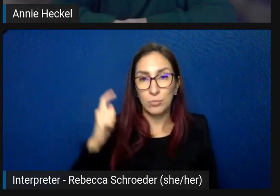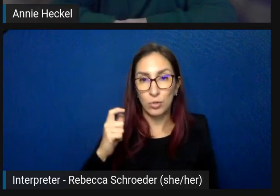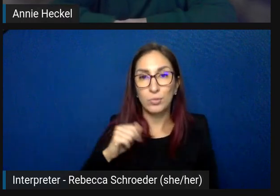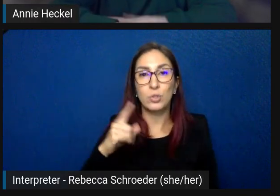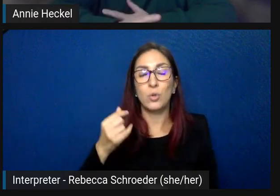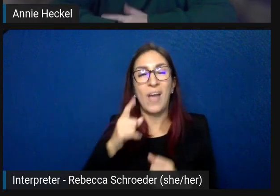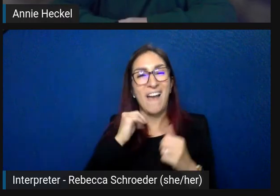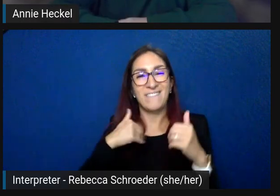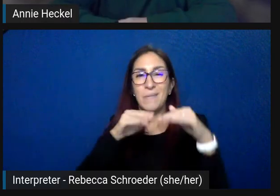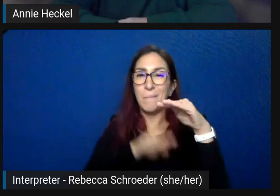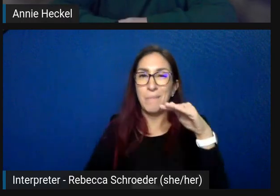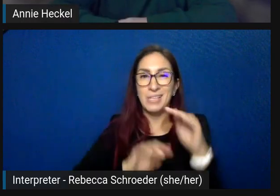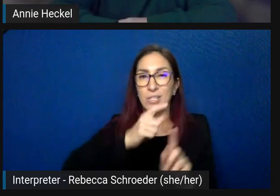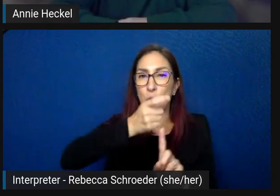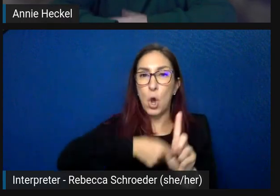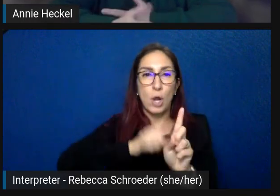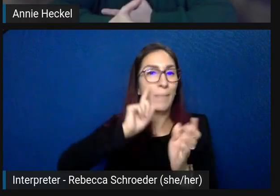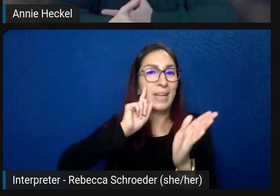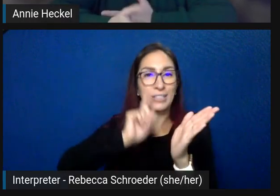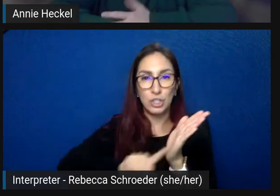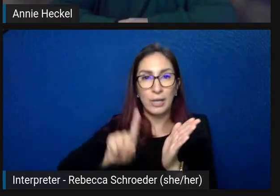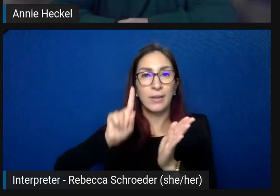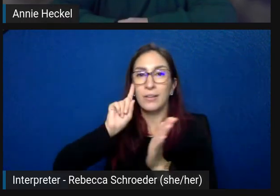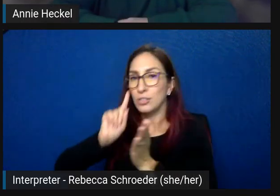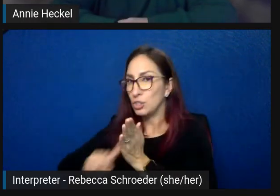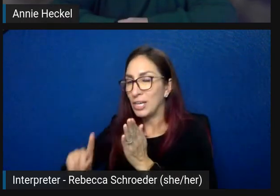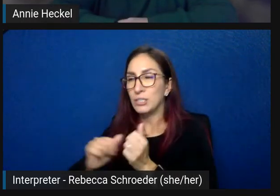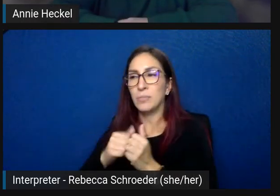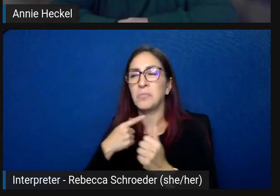because that's a pretty good job of catching what you can catch with automated stuff.